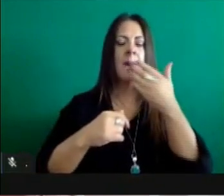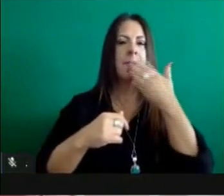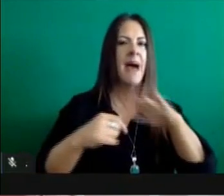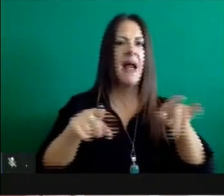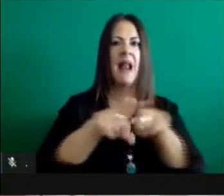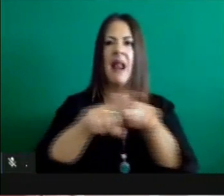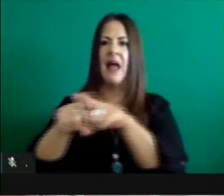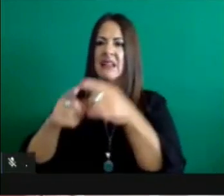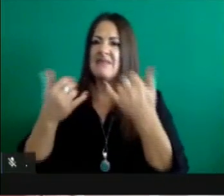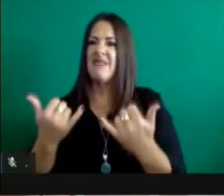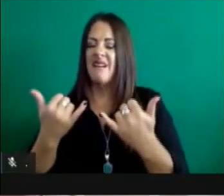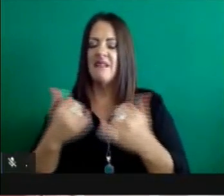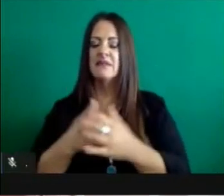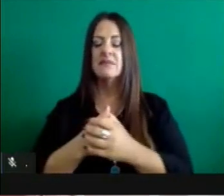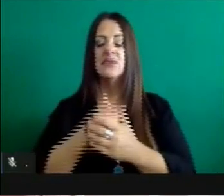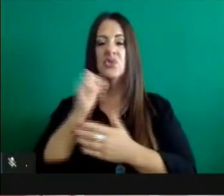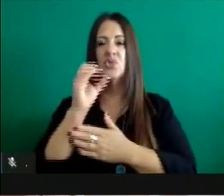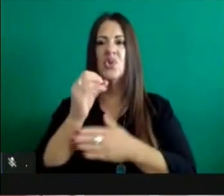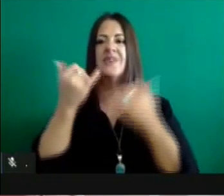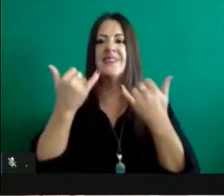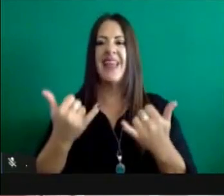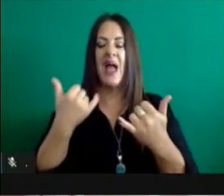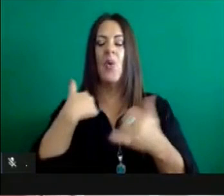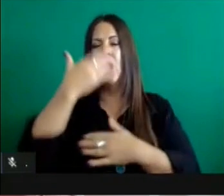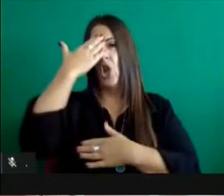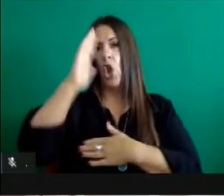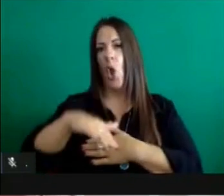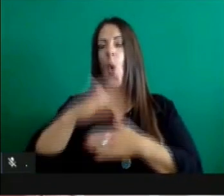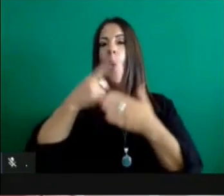SEE A SIGNAL CAN PUMP. IT WAS SMALLER THAN THE ONE WE ARE EXPENSING NOW.